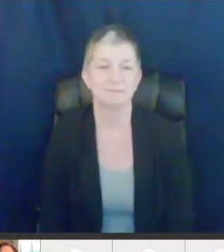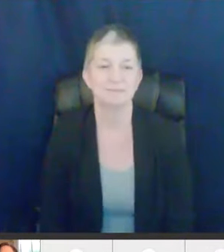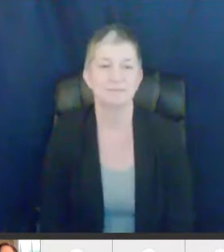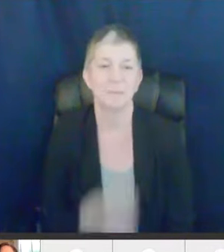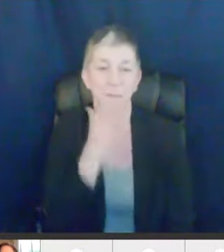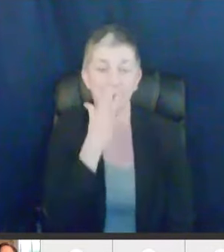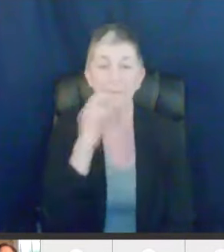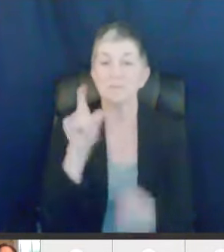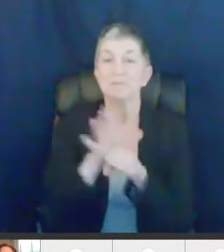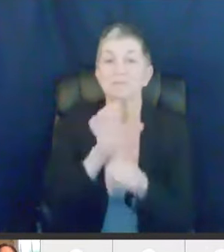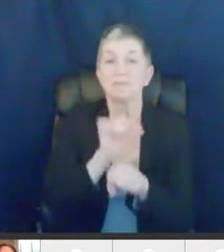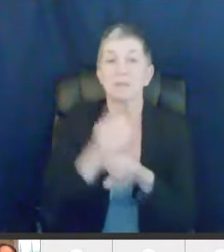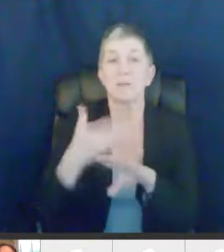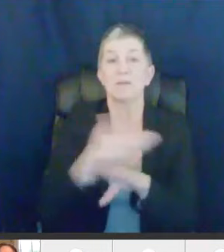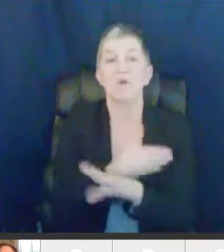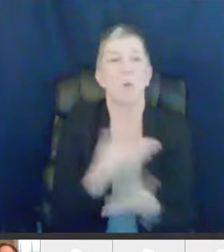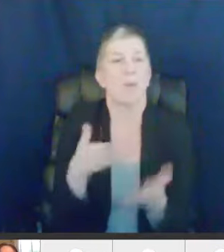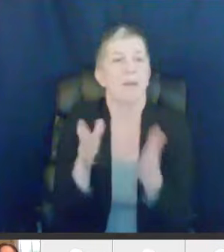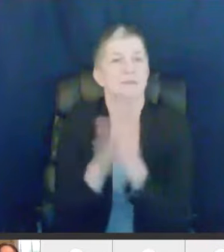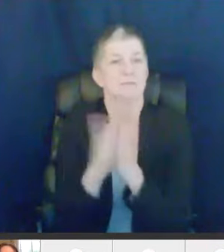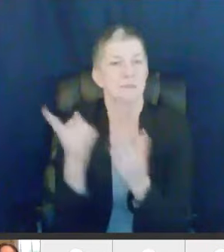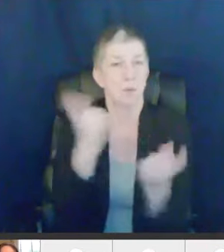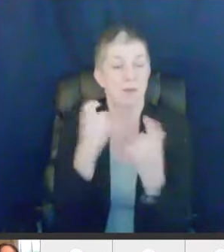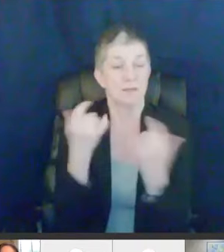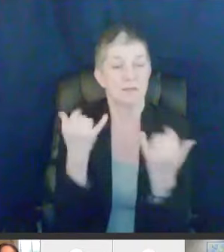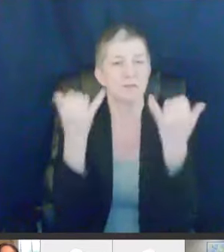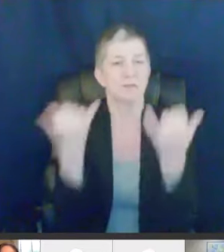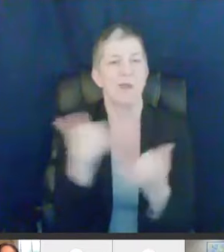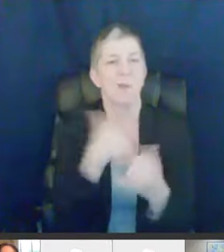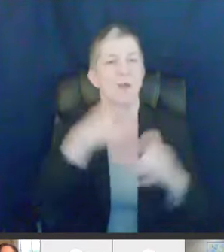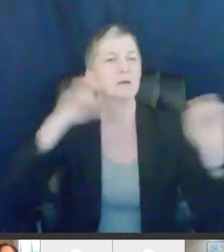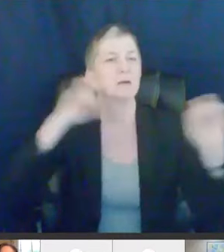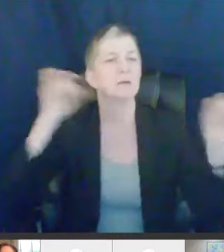before we take questions today we are celebrating the end